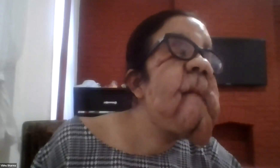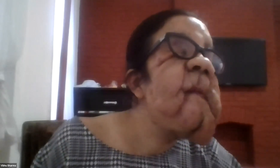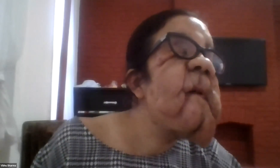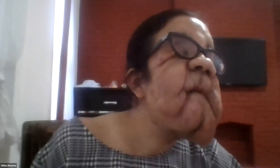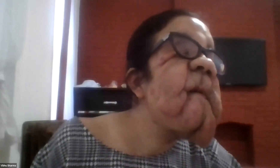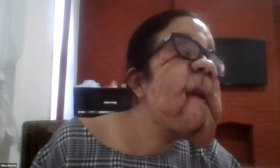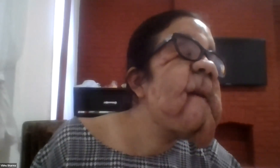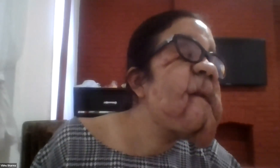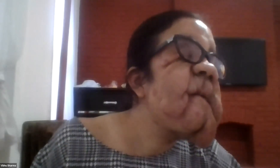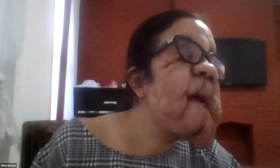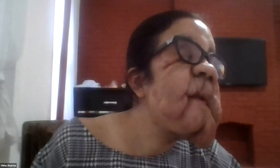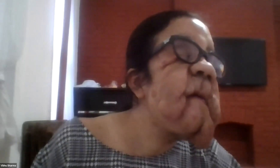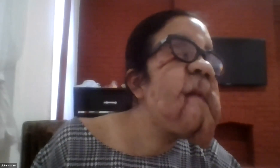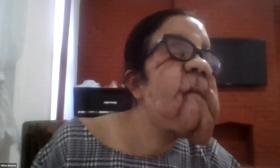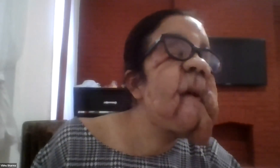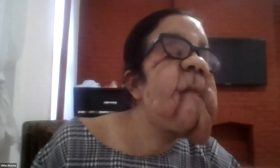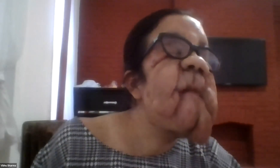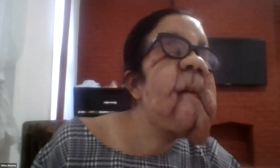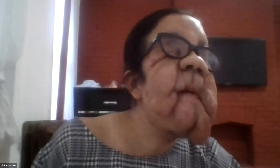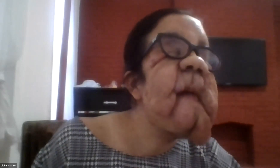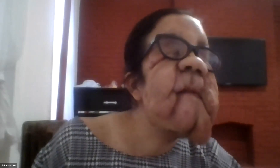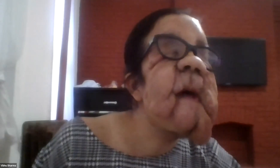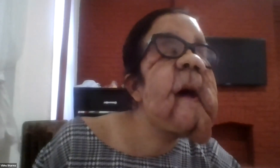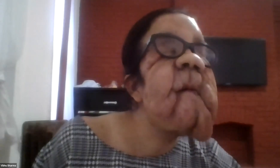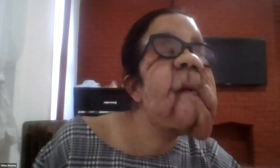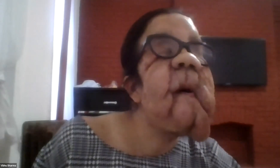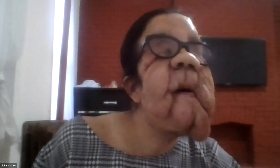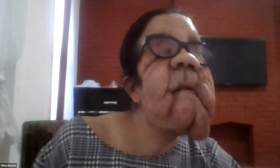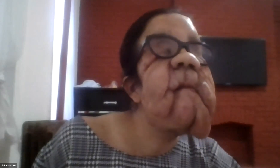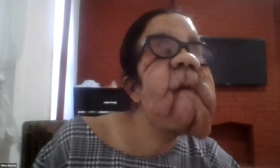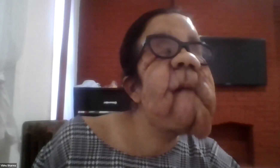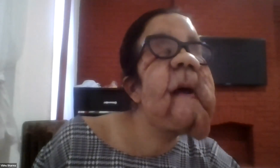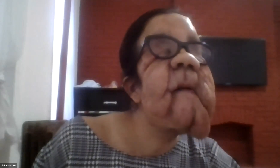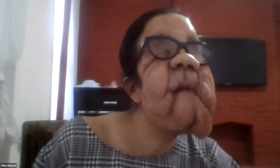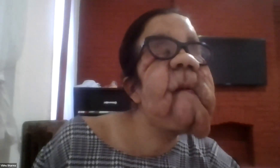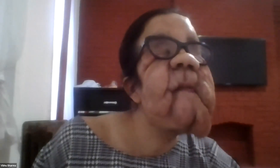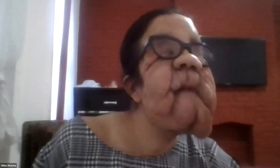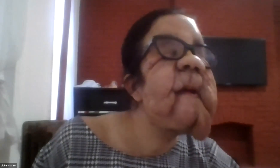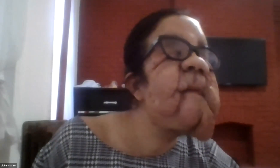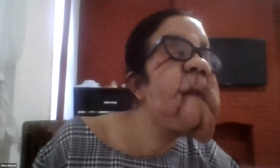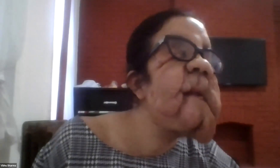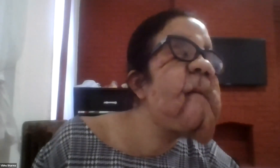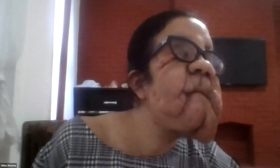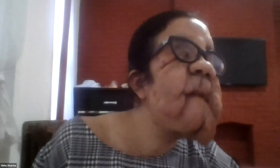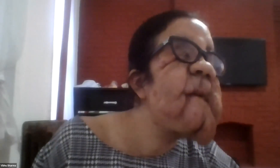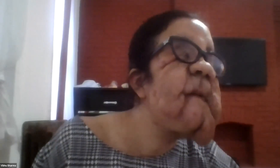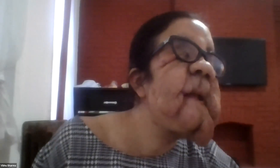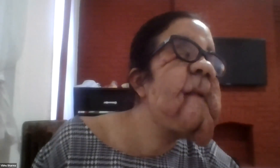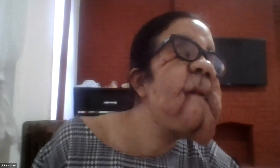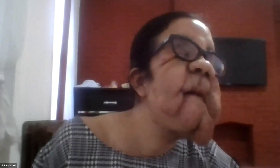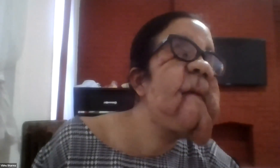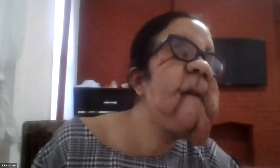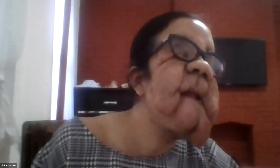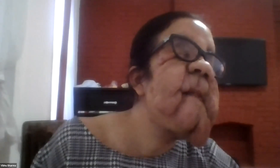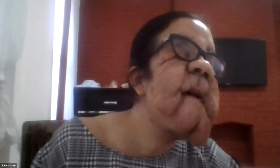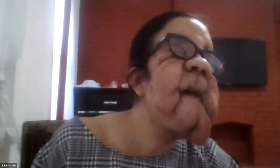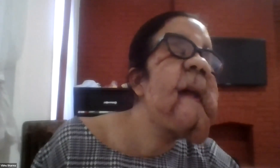Vibhu Sharma : Elements of using assistive technologies, because one of the things that I recall from my experience, being a student of masters and inclusive education, as I said.